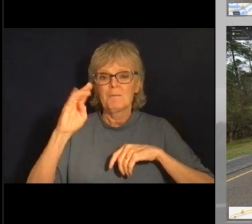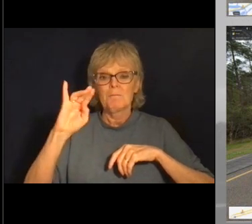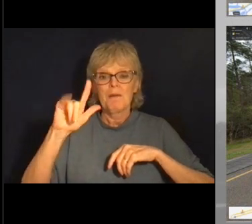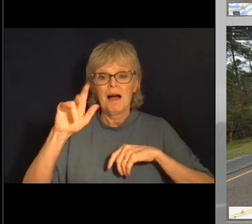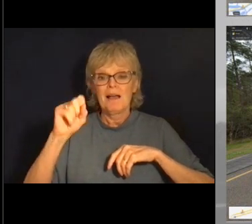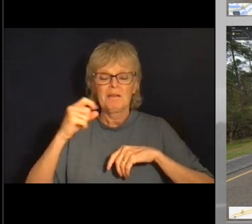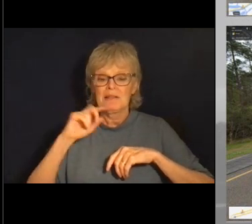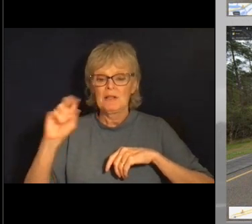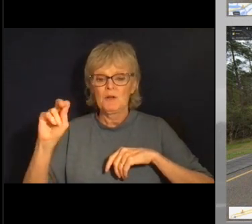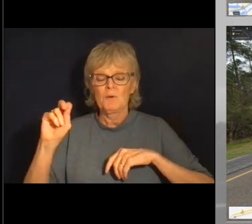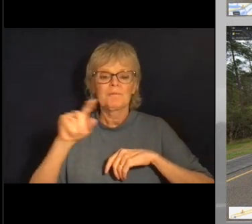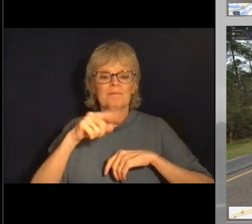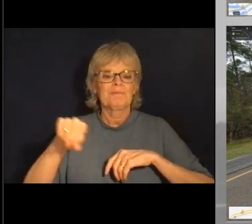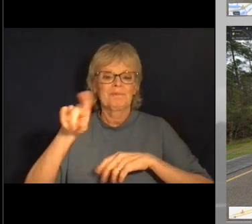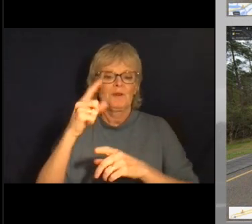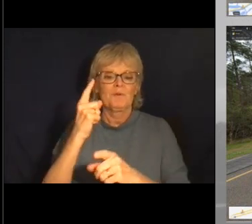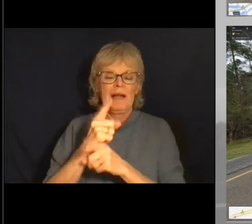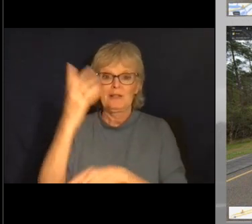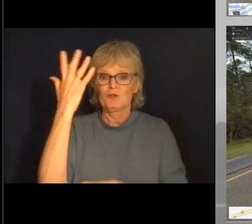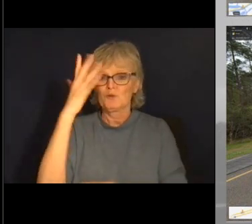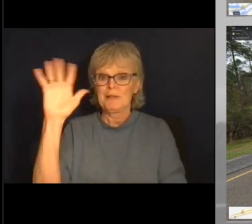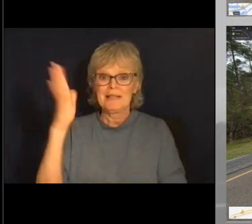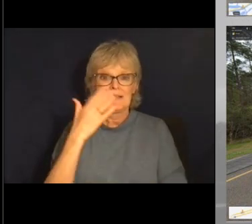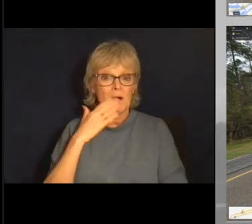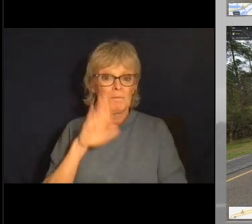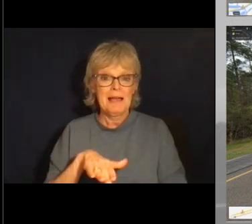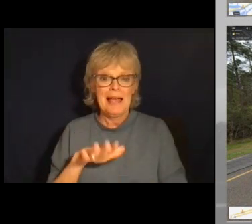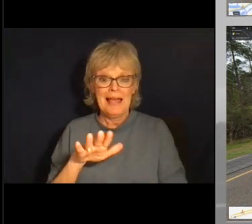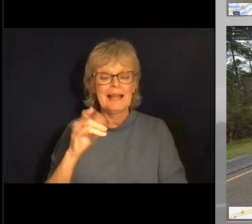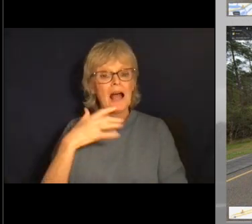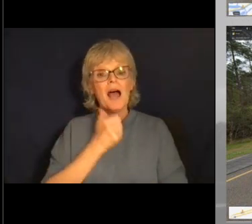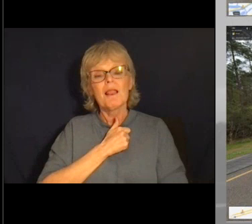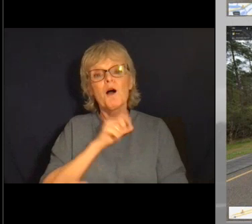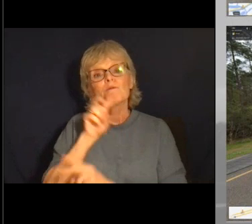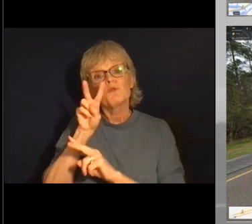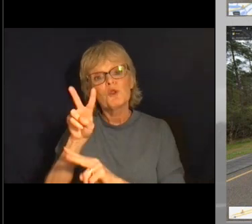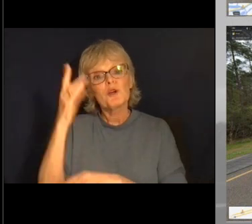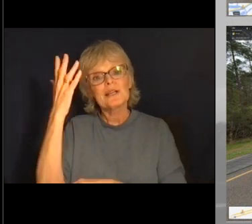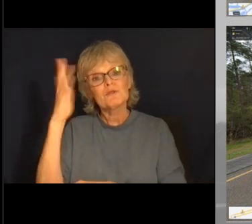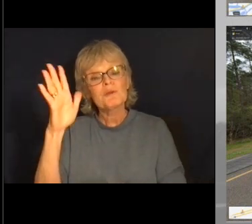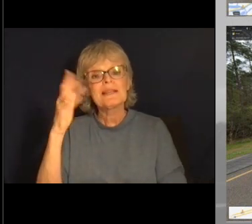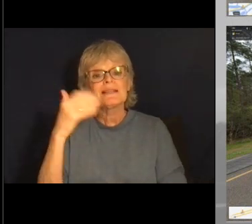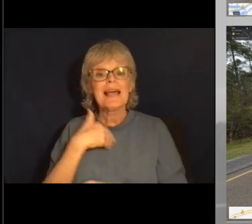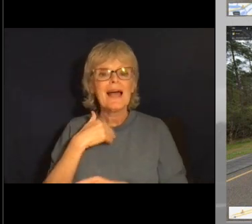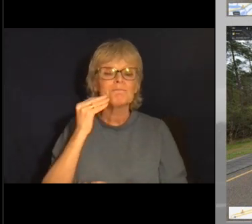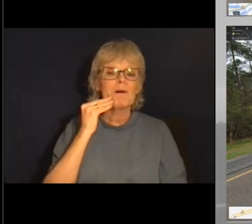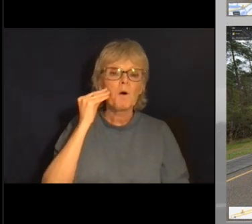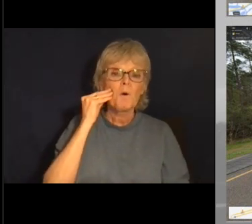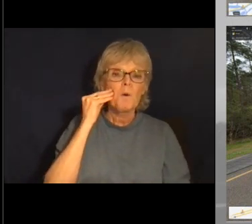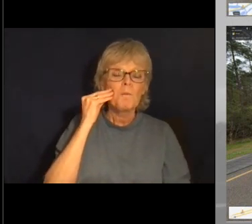Yep, you guys are all right. Trees are bad. I mean, I like looking at trees and I like trees in my front yard, but I don't like trees when it's really, really windy